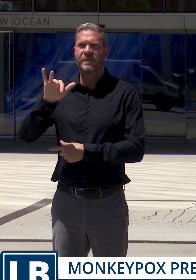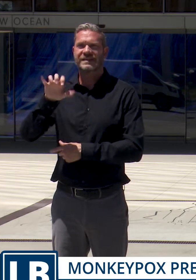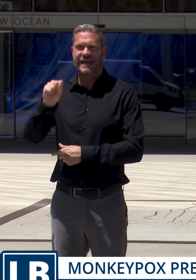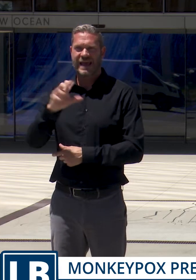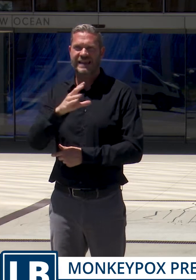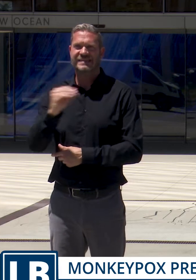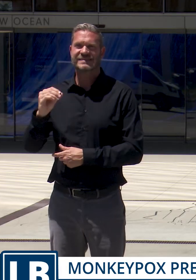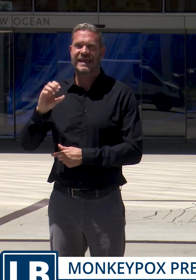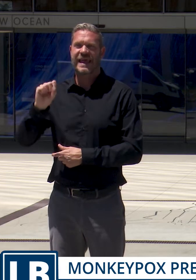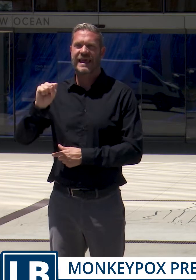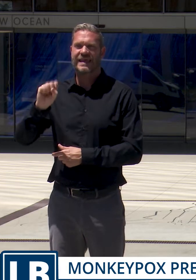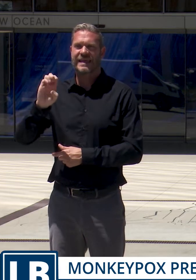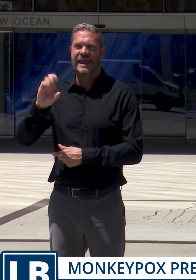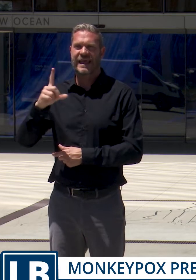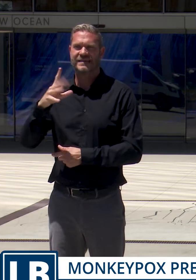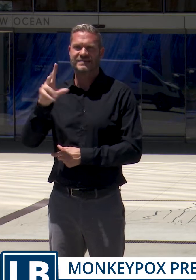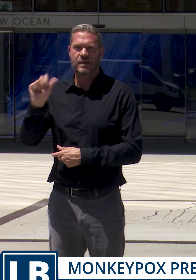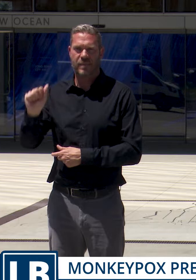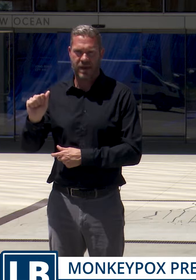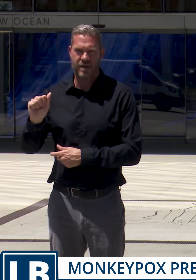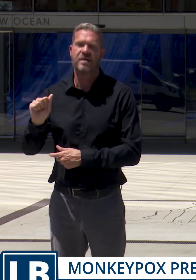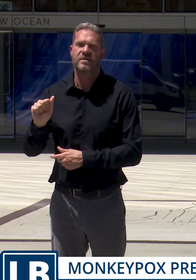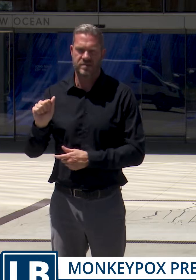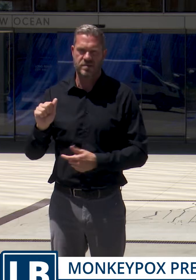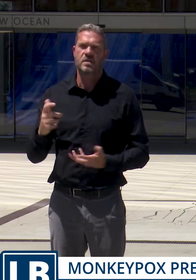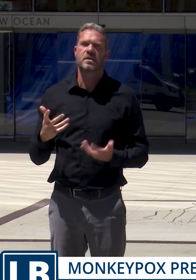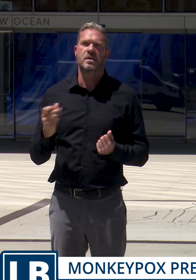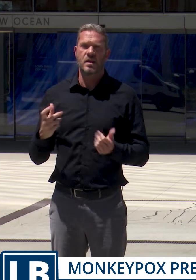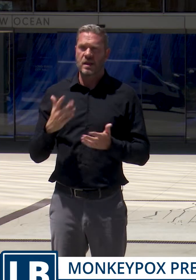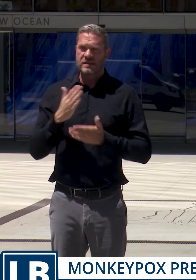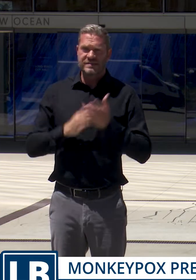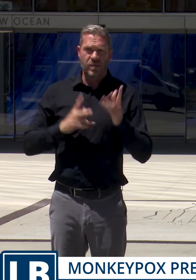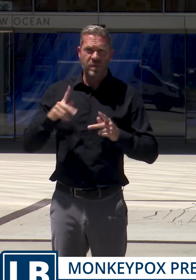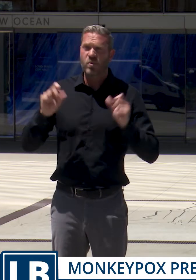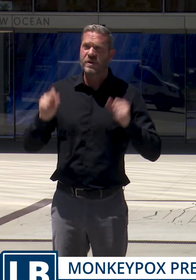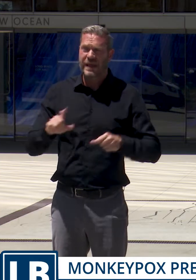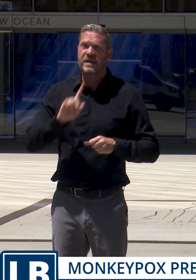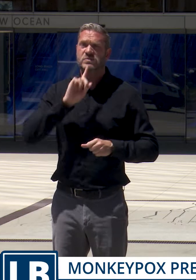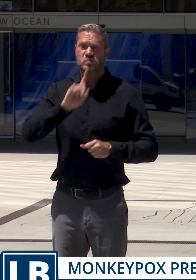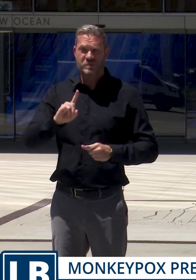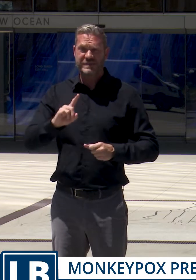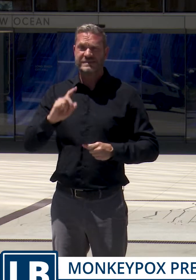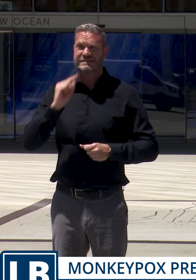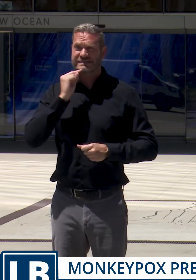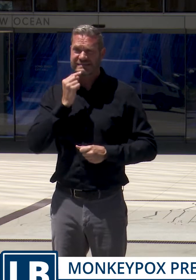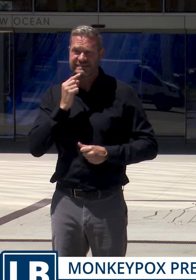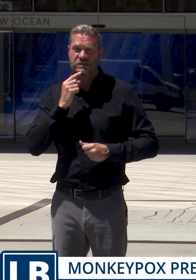disease and additional complications such as sepsis pneumonia encephalitis and loss of vision